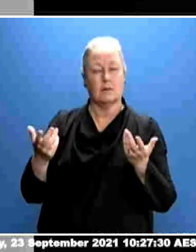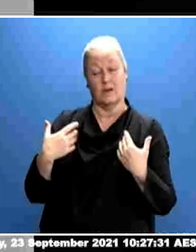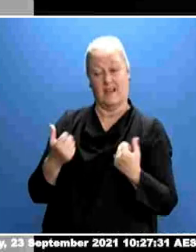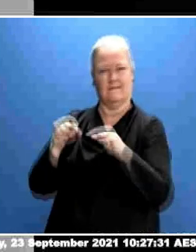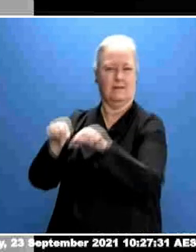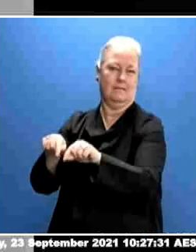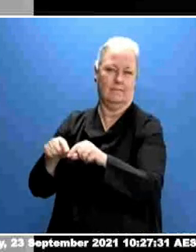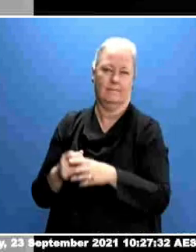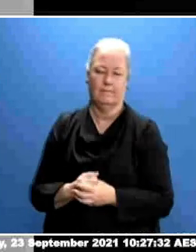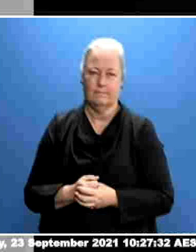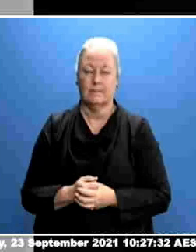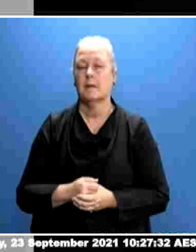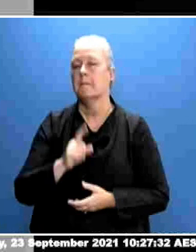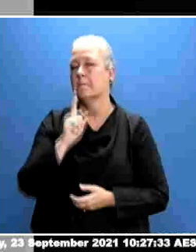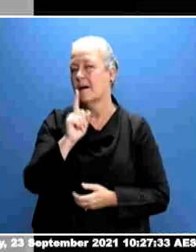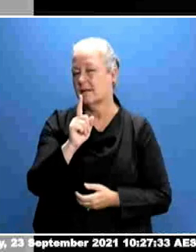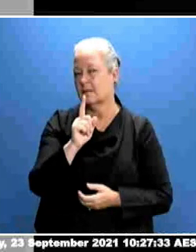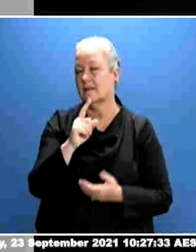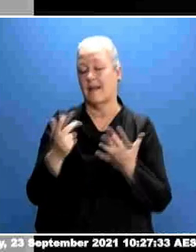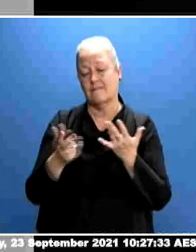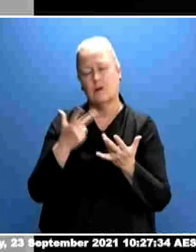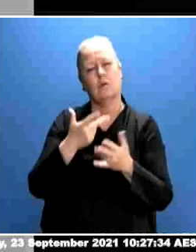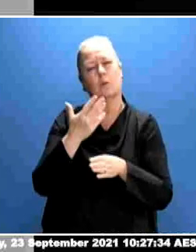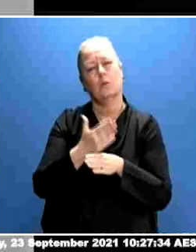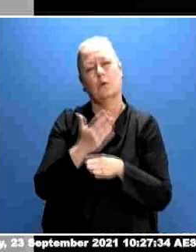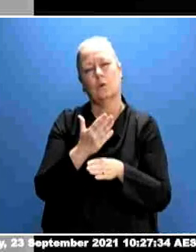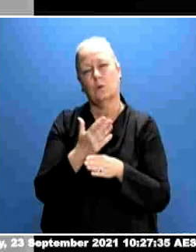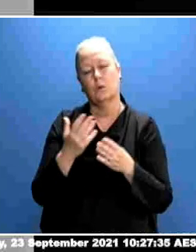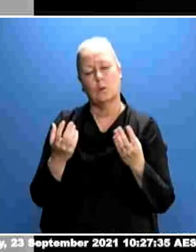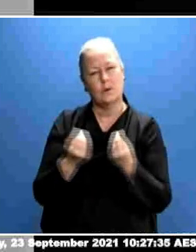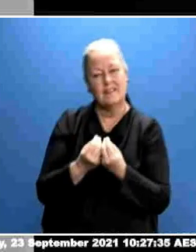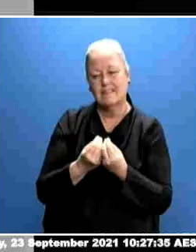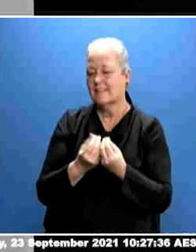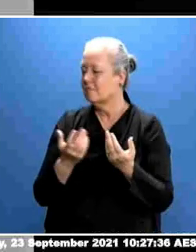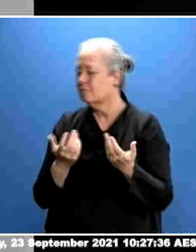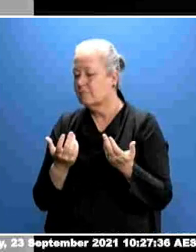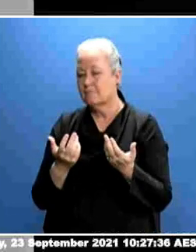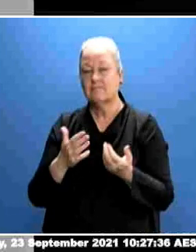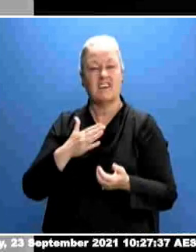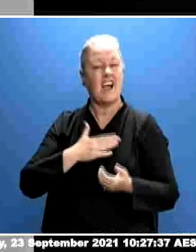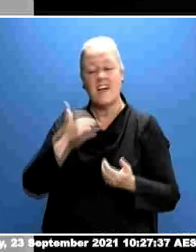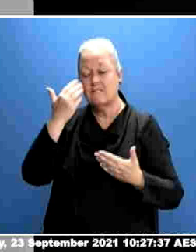However, a lot of work is also done simply through the interactions of our day-to-day care staff.